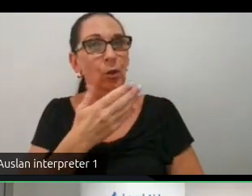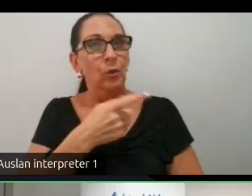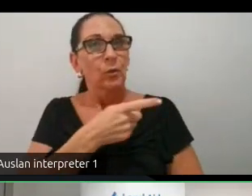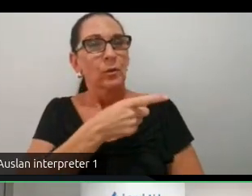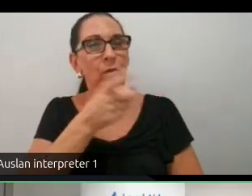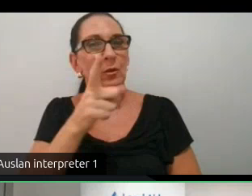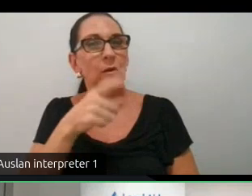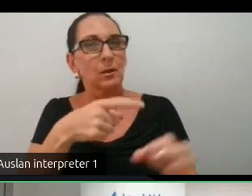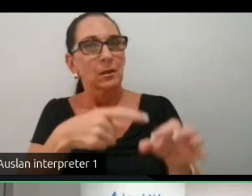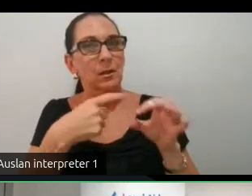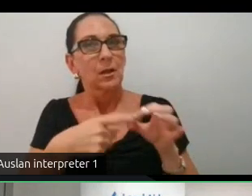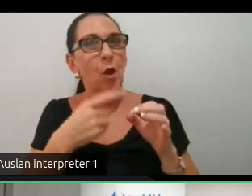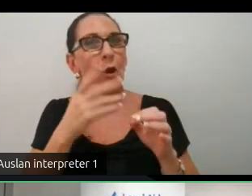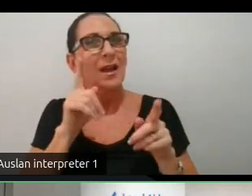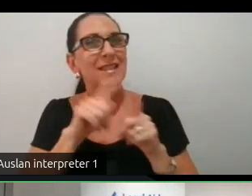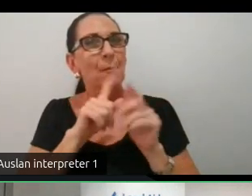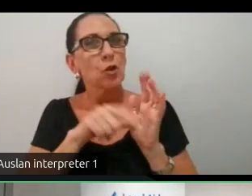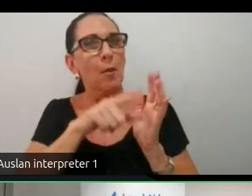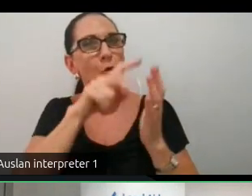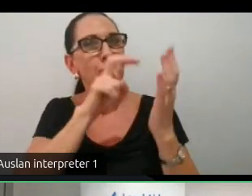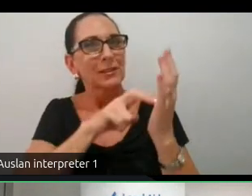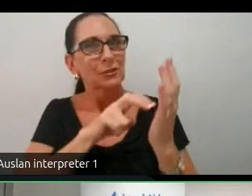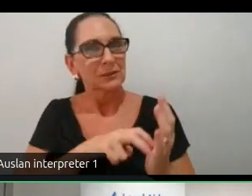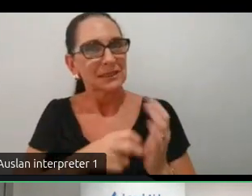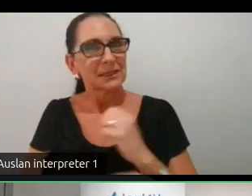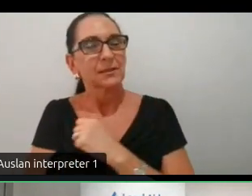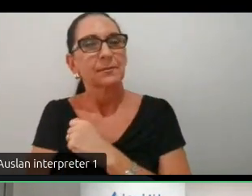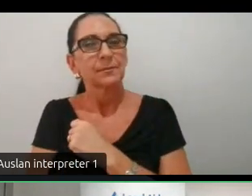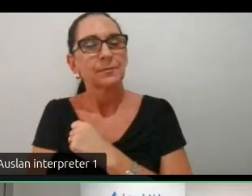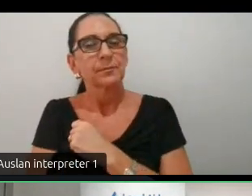submitted webinar questions when you registered for the webinar. There's a couple that we will